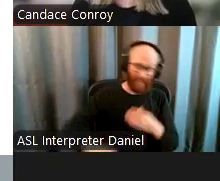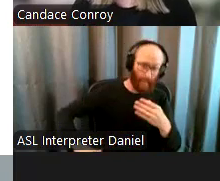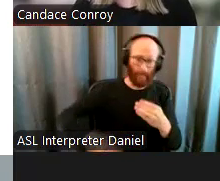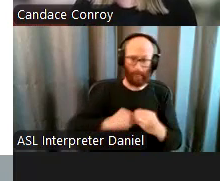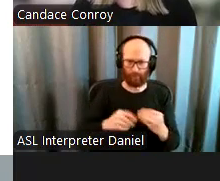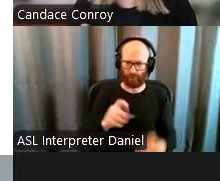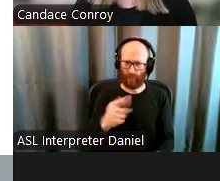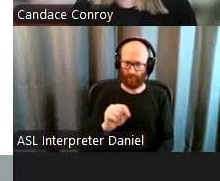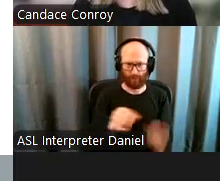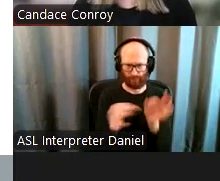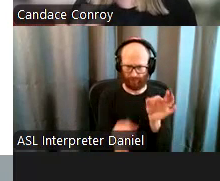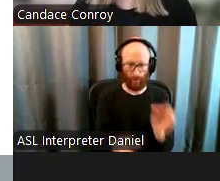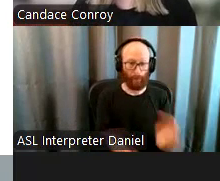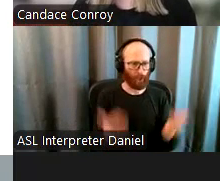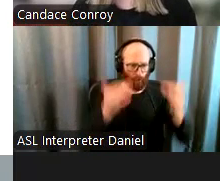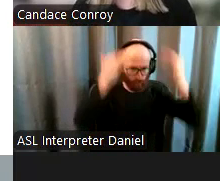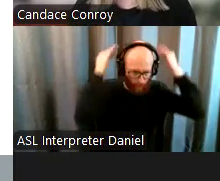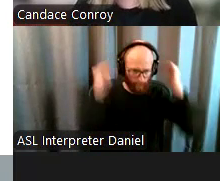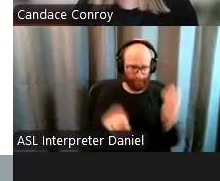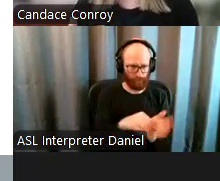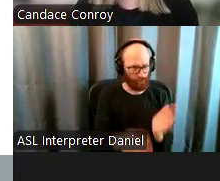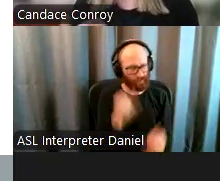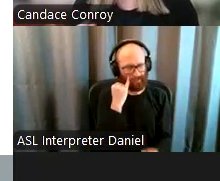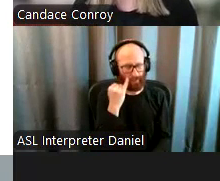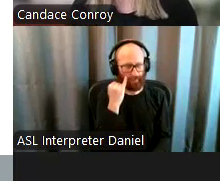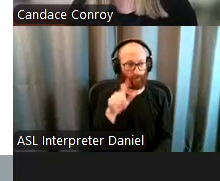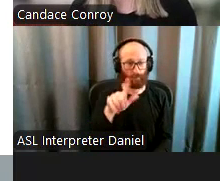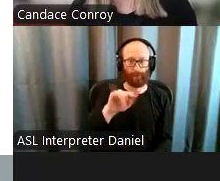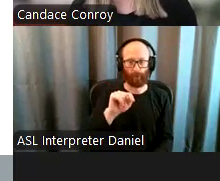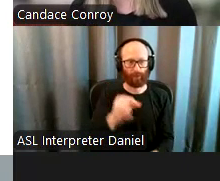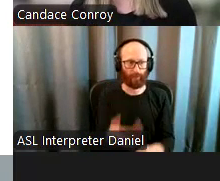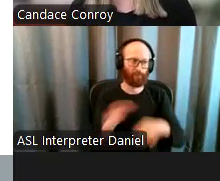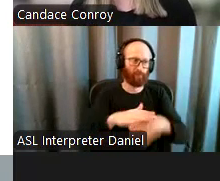for students that the literacy component is adding a roadblock to getting there.